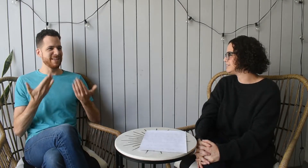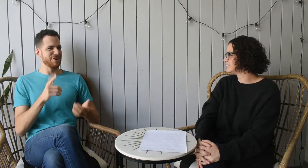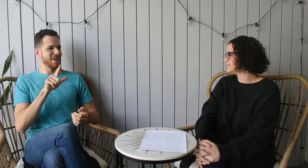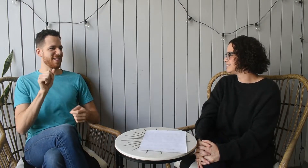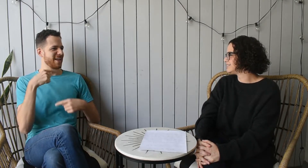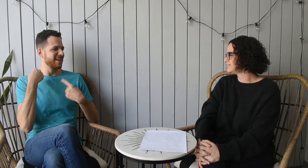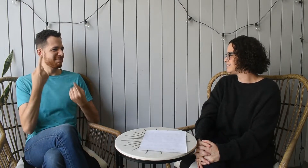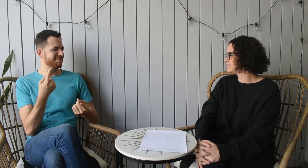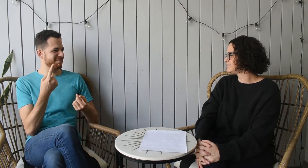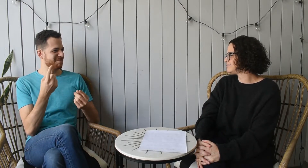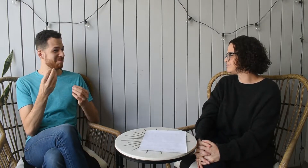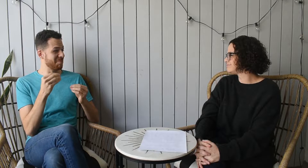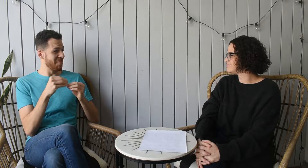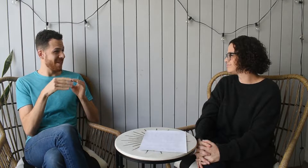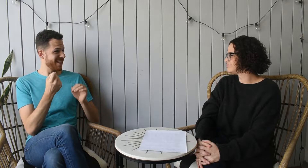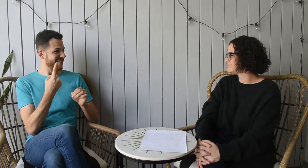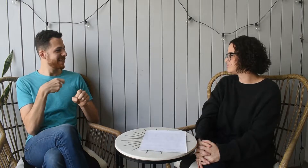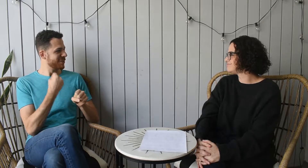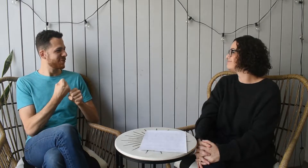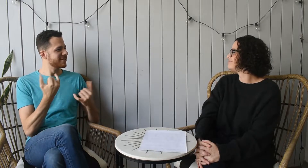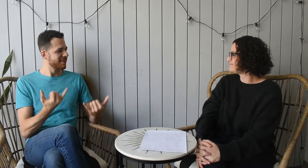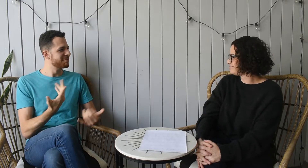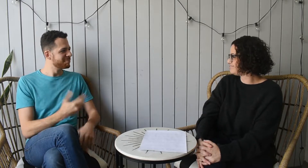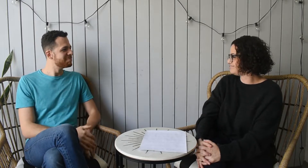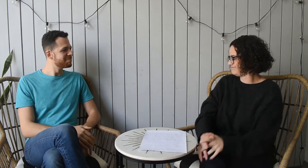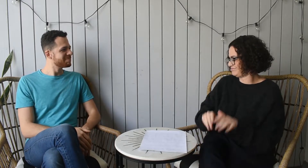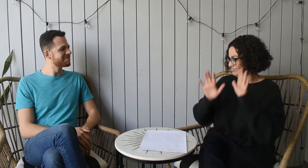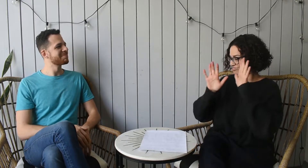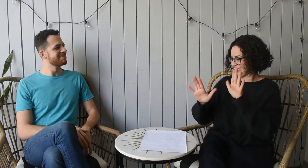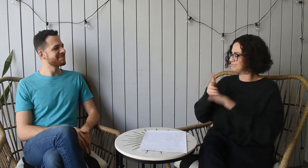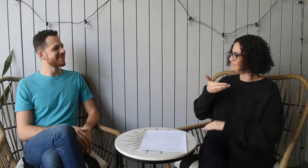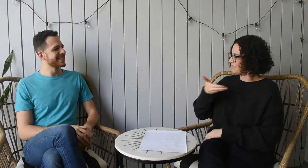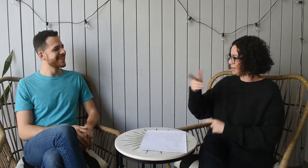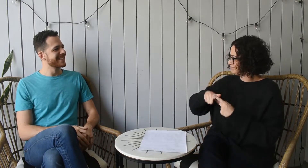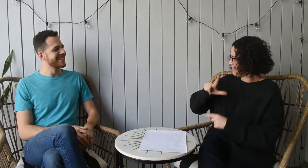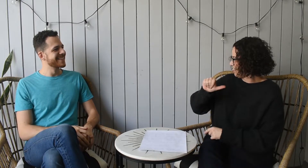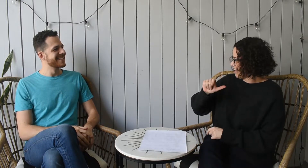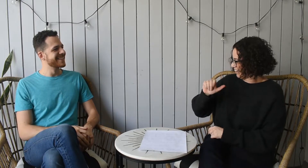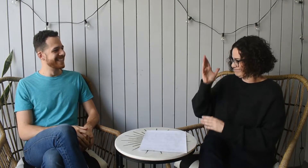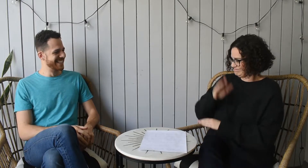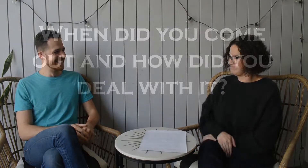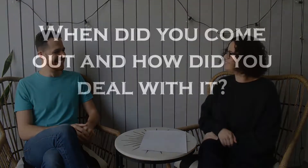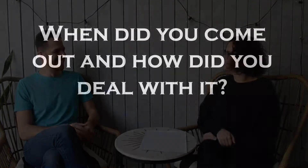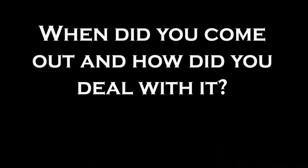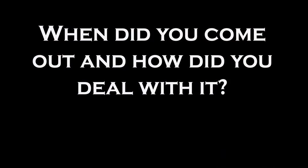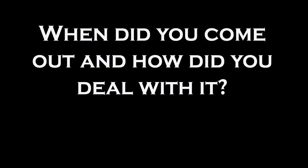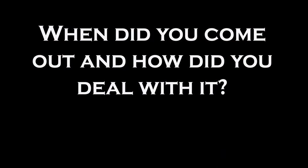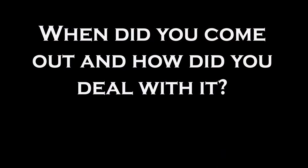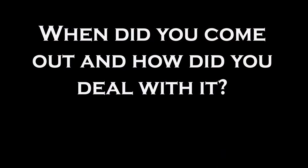but I've lived in LA for 11 years Welcome to Los Angeles!